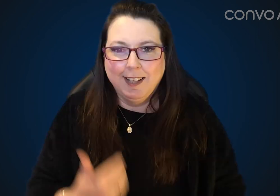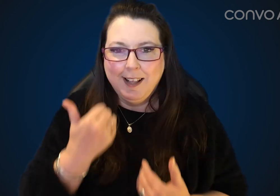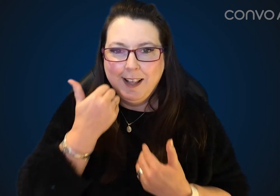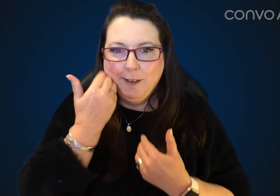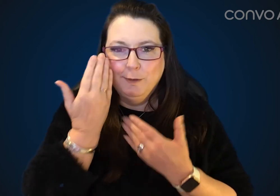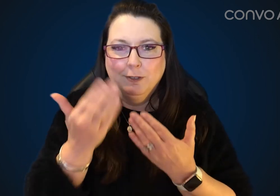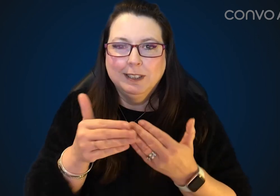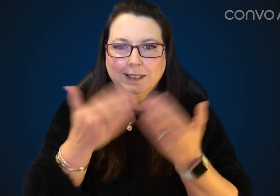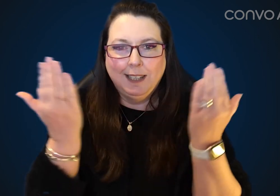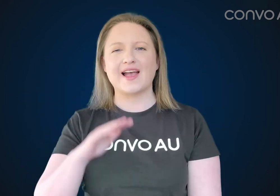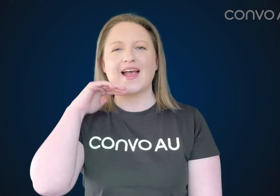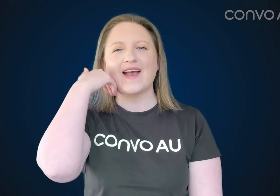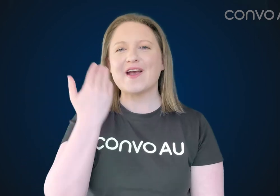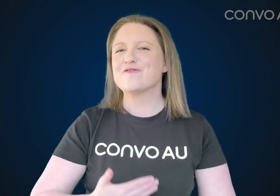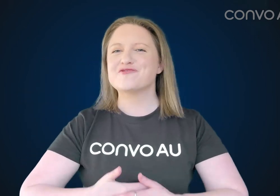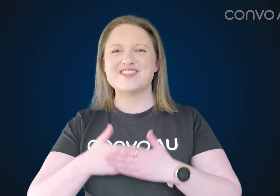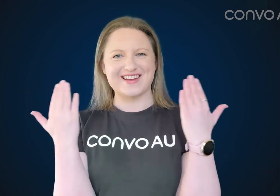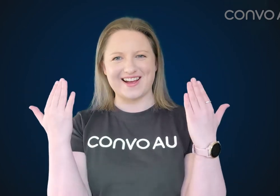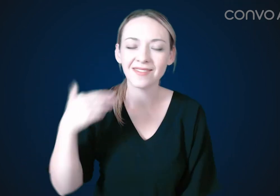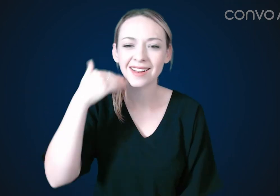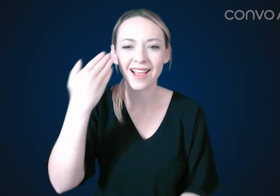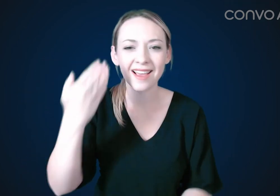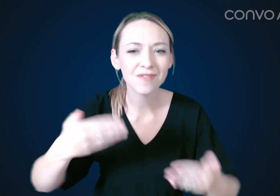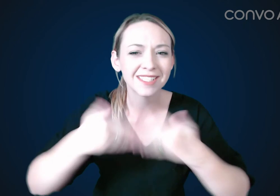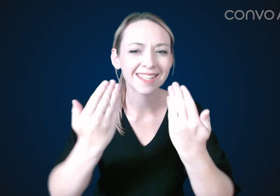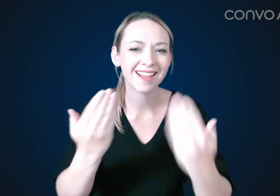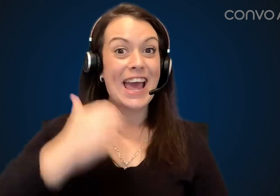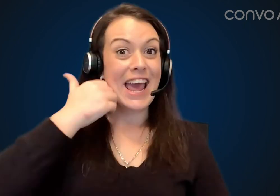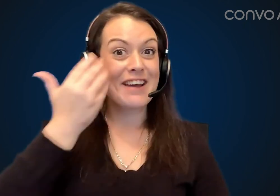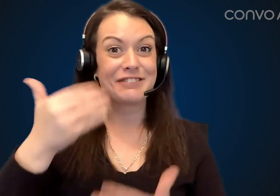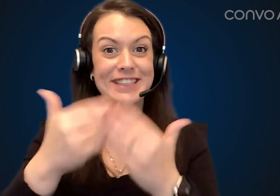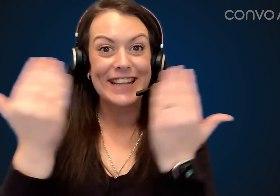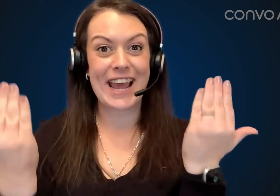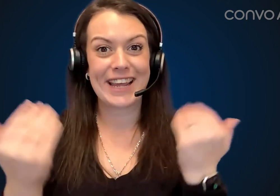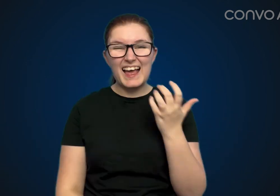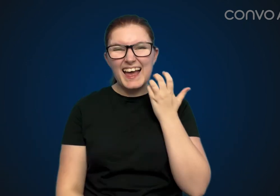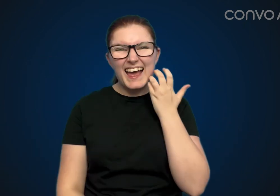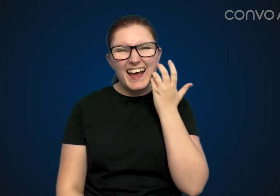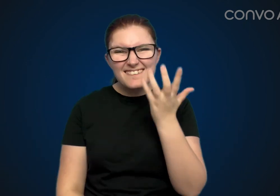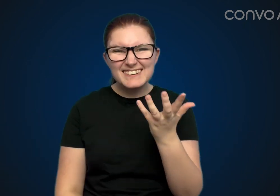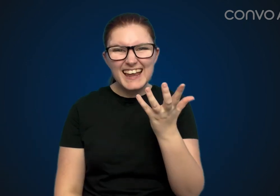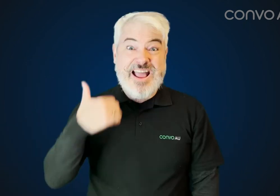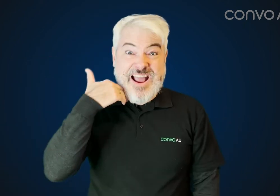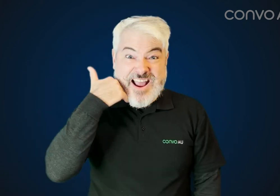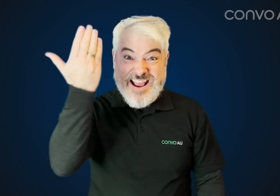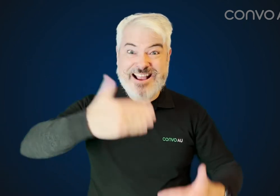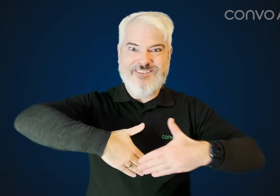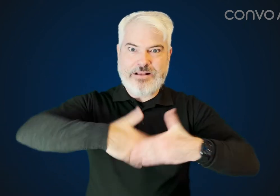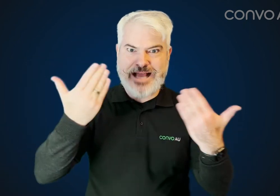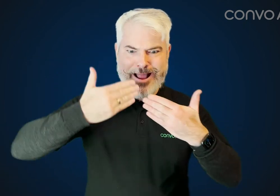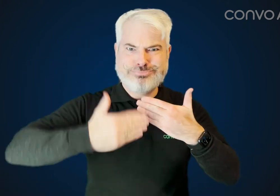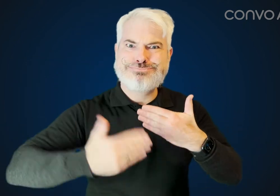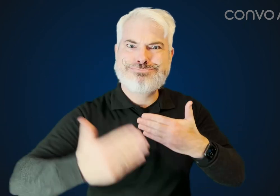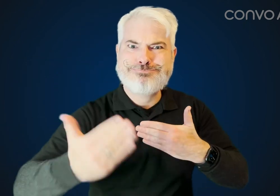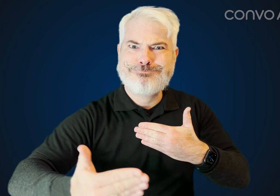Everyday